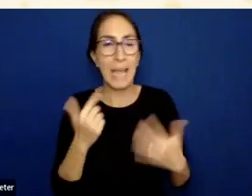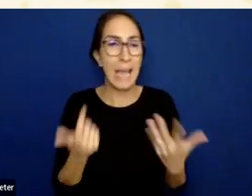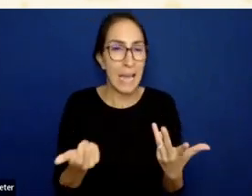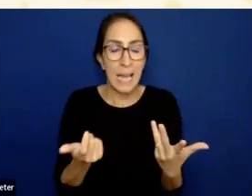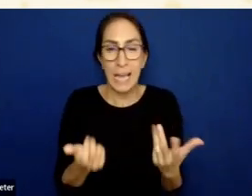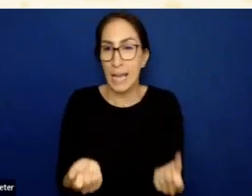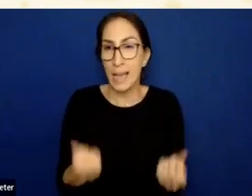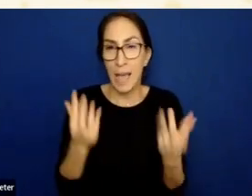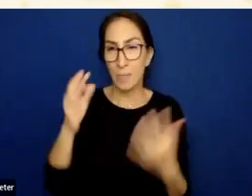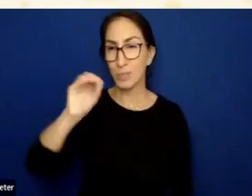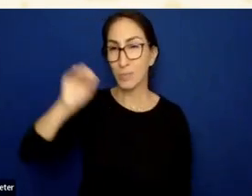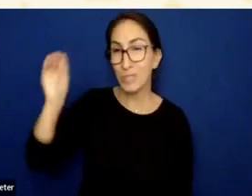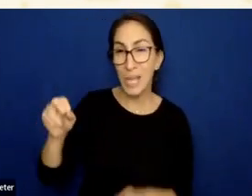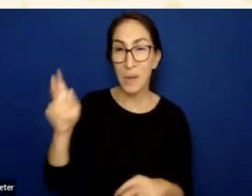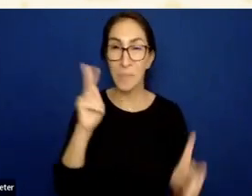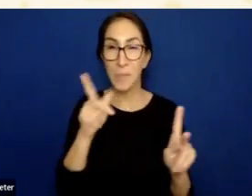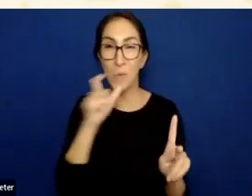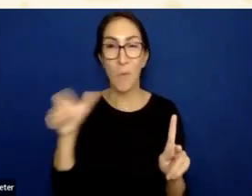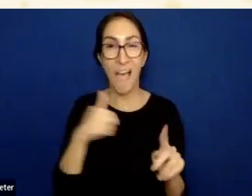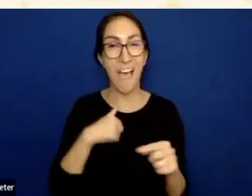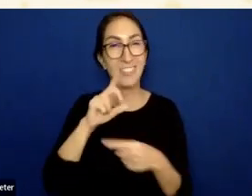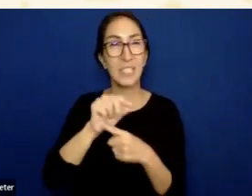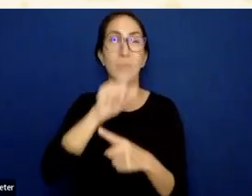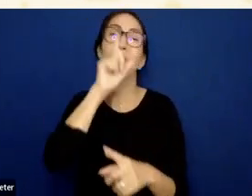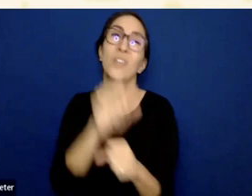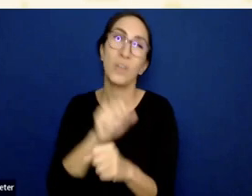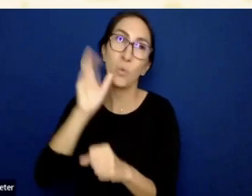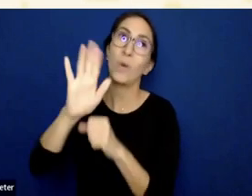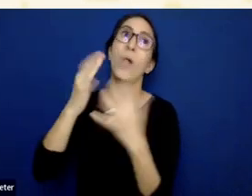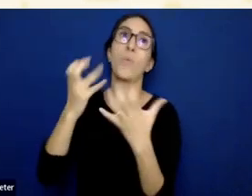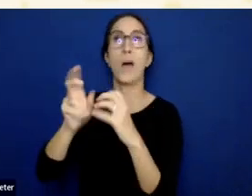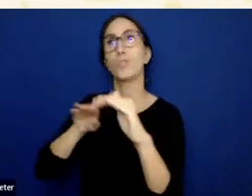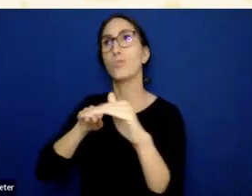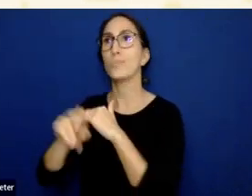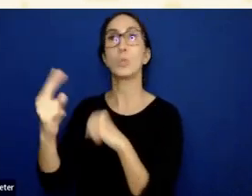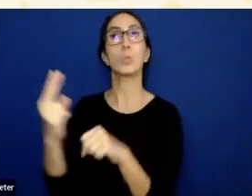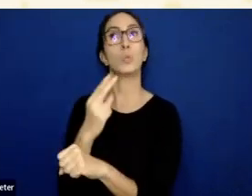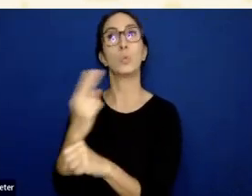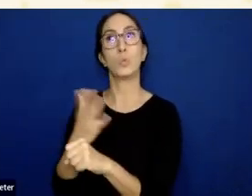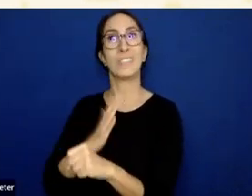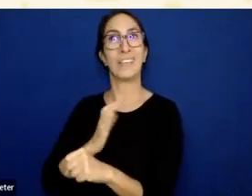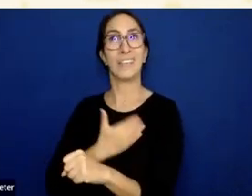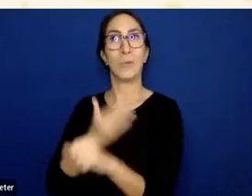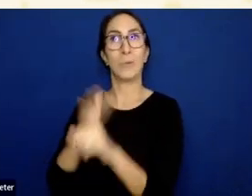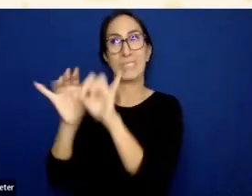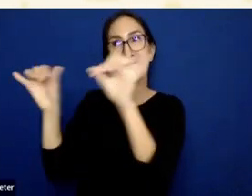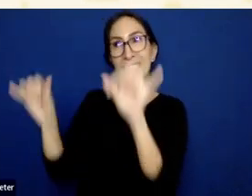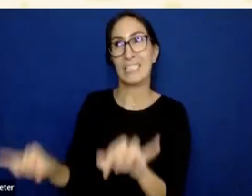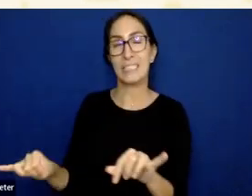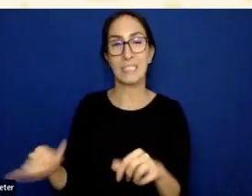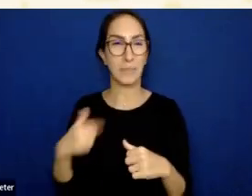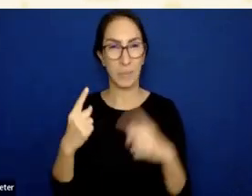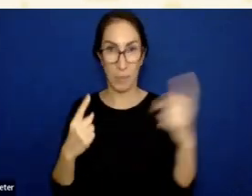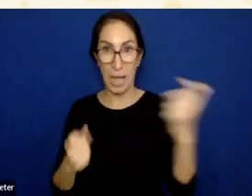of people with disabilities that will use our system? And I was, like, Oh, my God, this is not a question